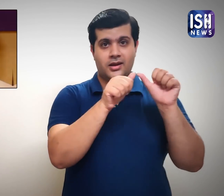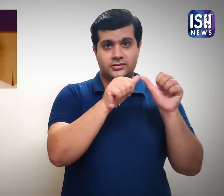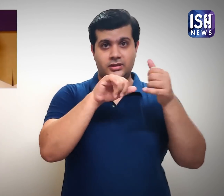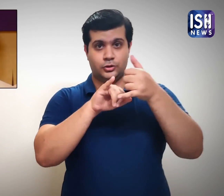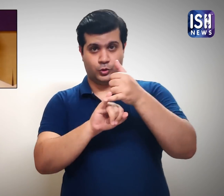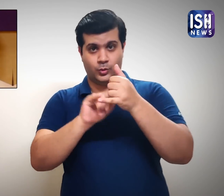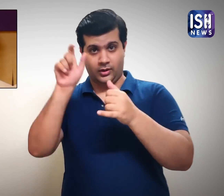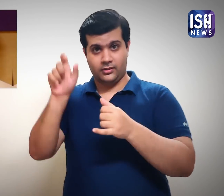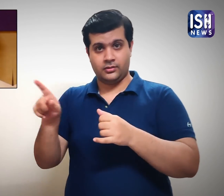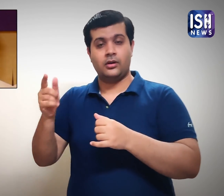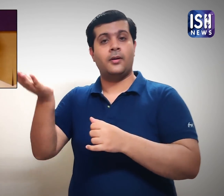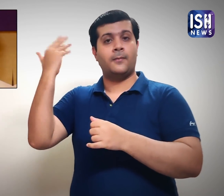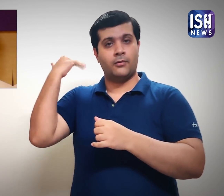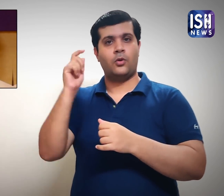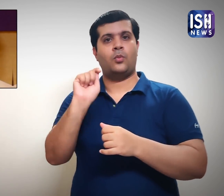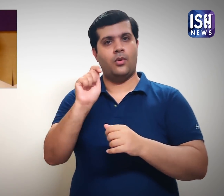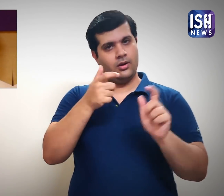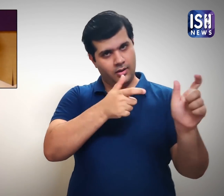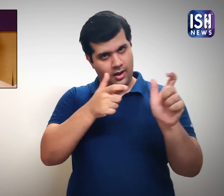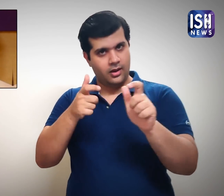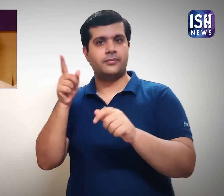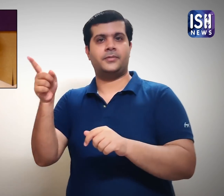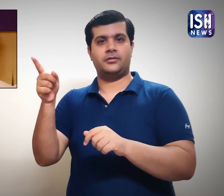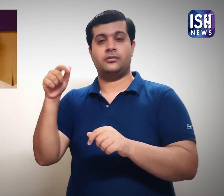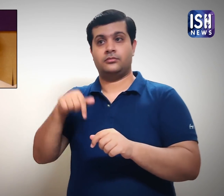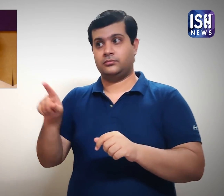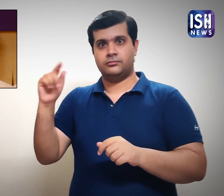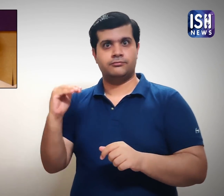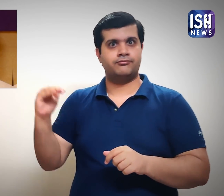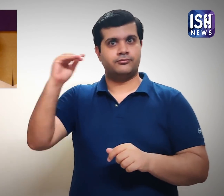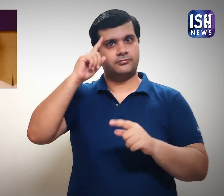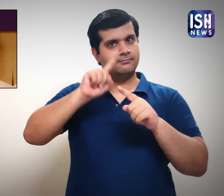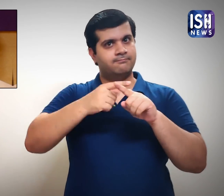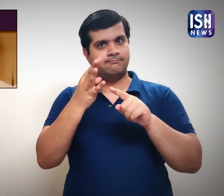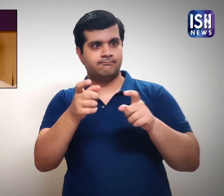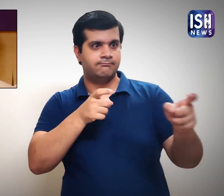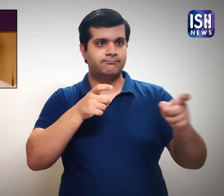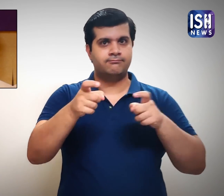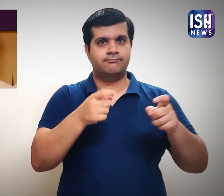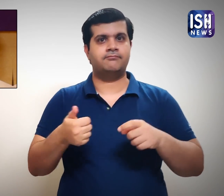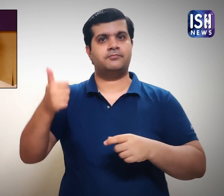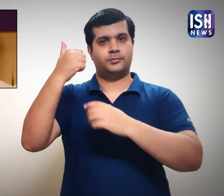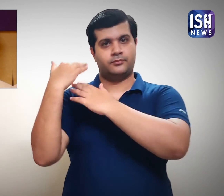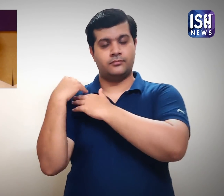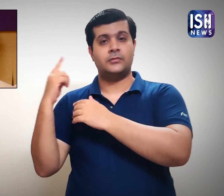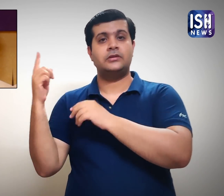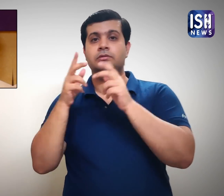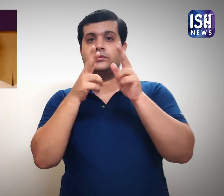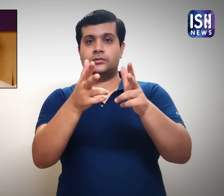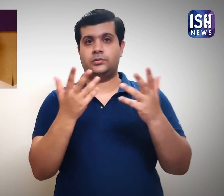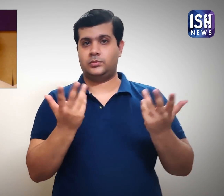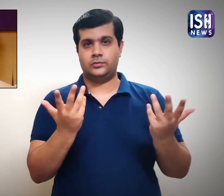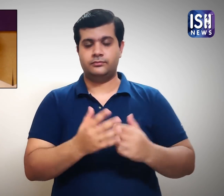Ajai Shukla, Indian military expert who was a colonel in the army said,